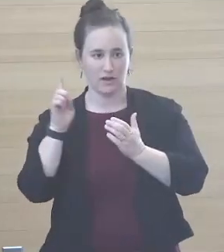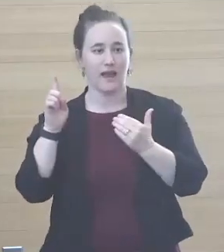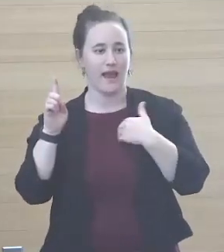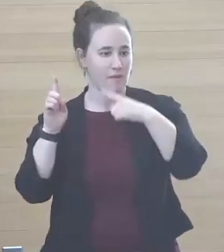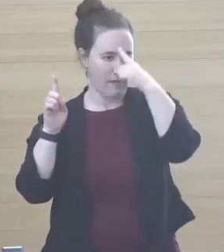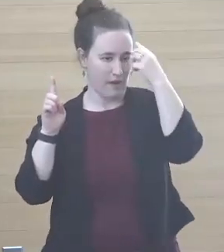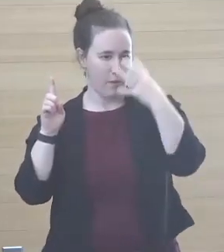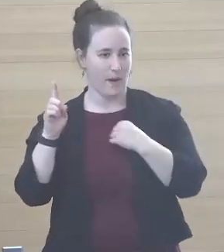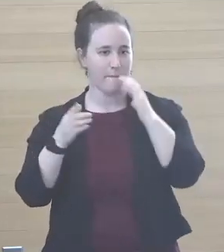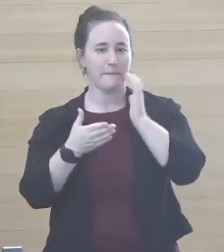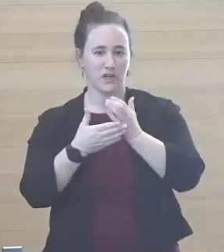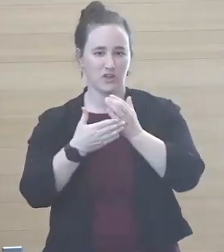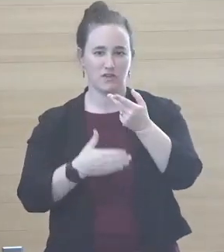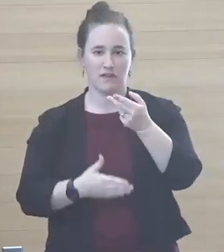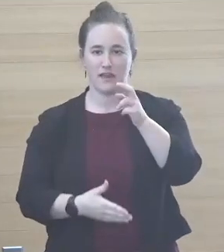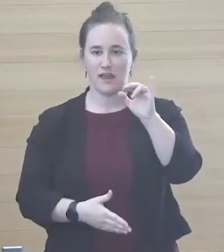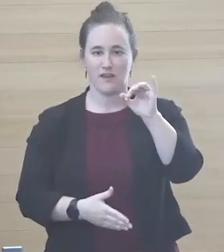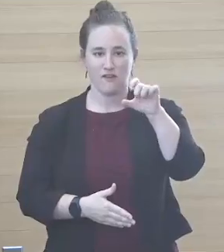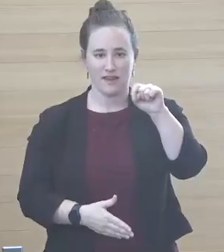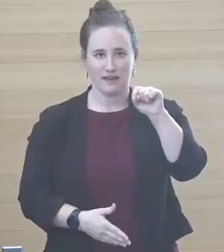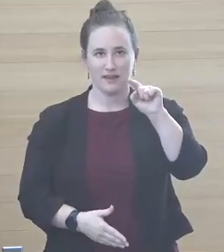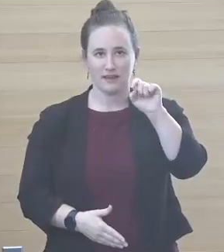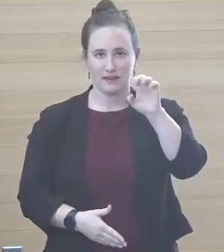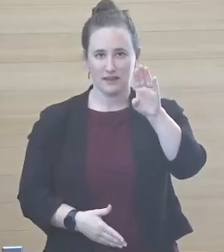Harriet Tubman standing behind a chair.